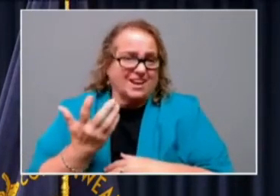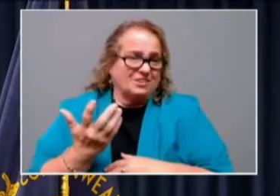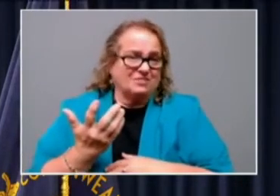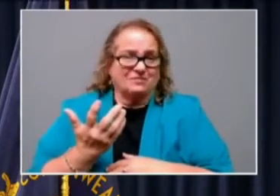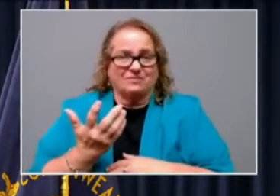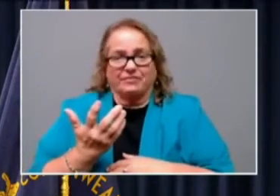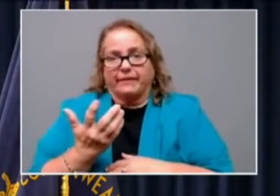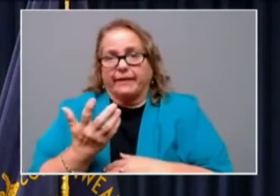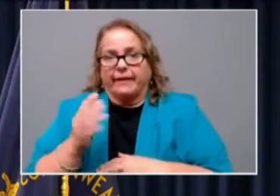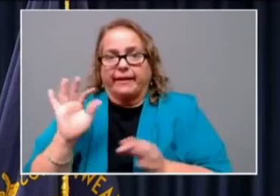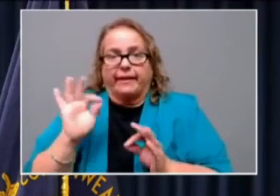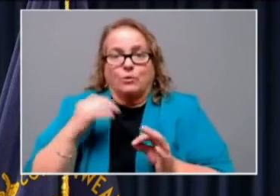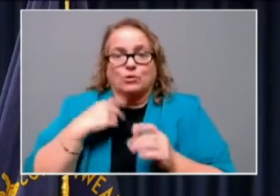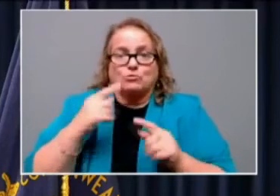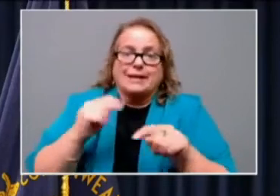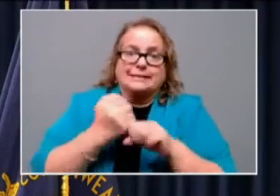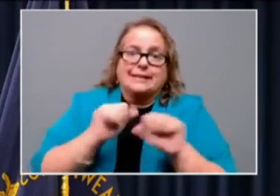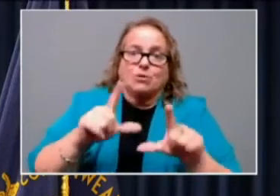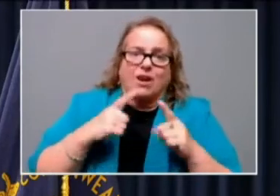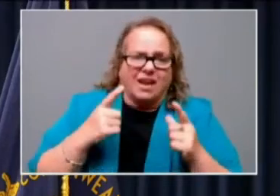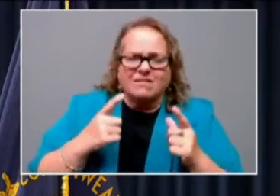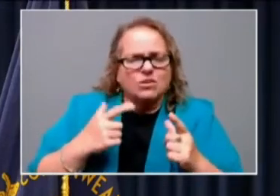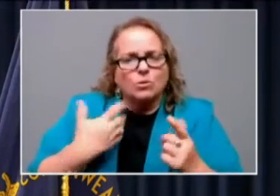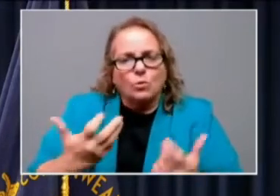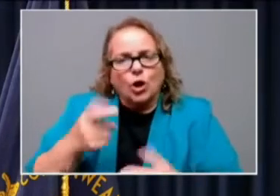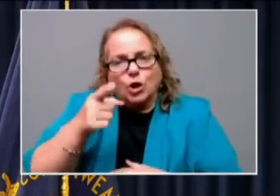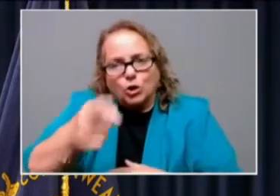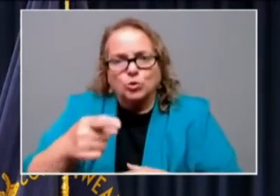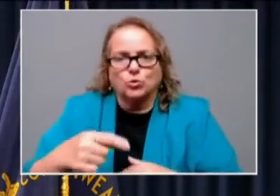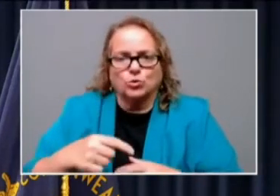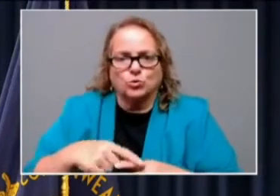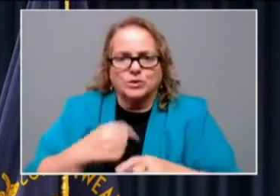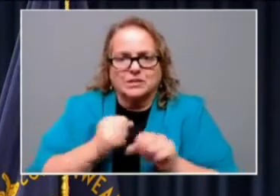trying to get you to save your life and we're trying to get you to make that